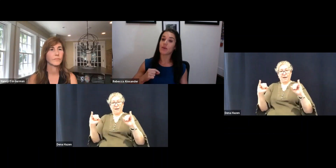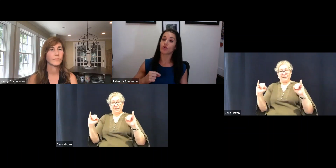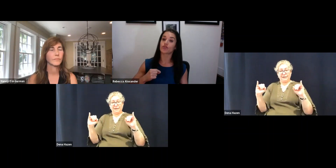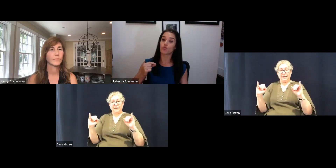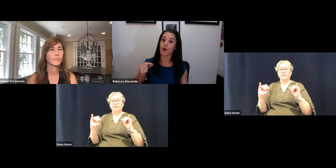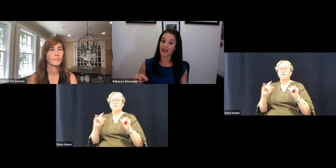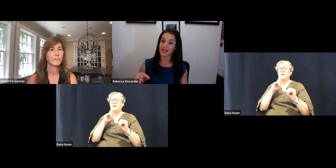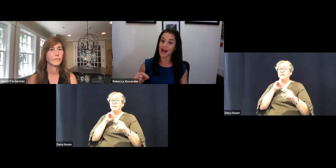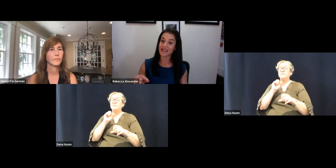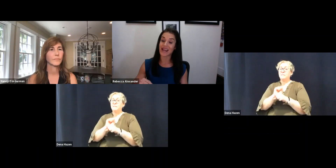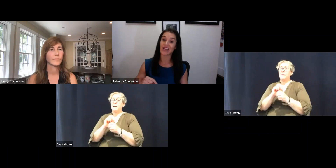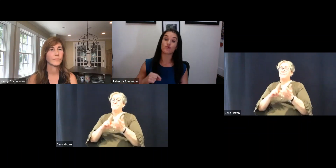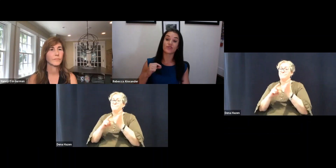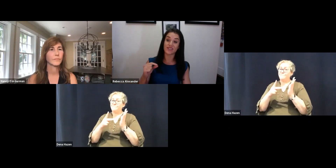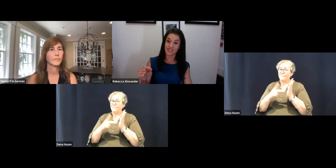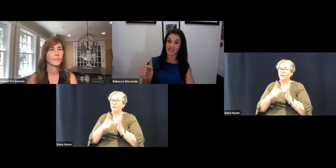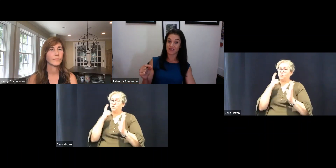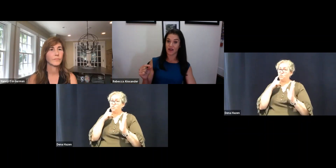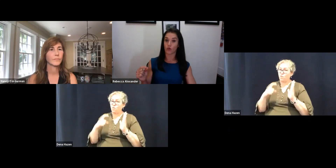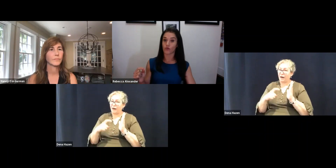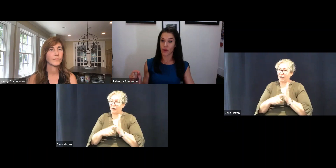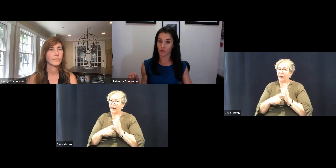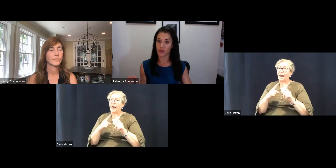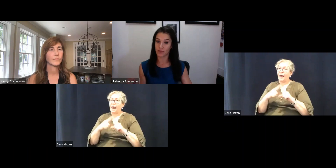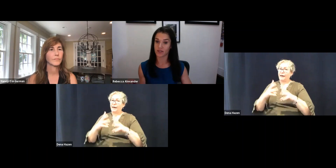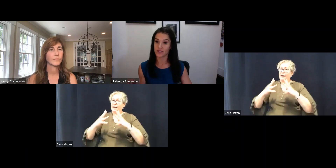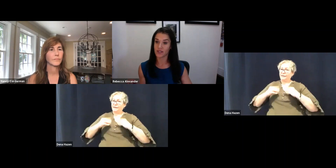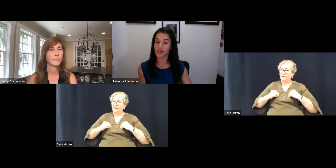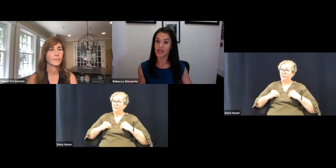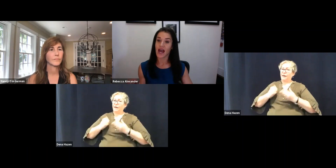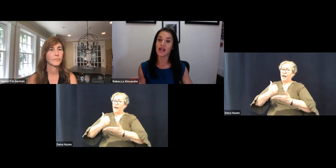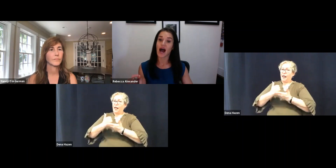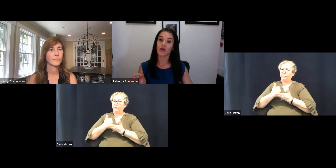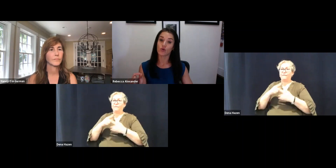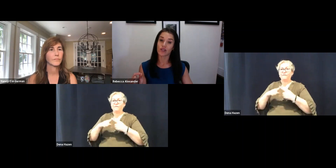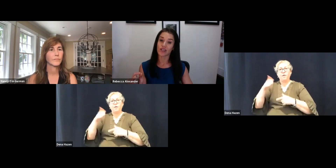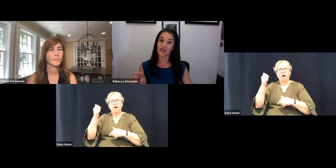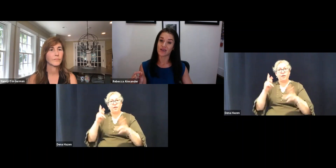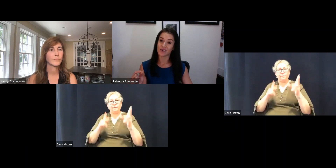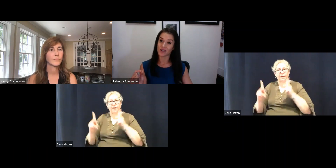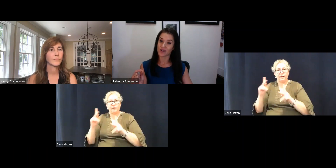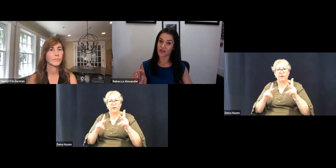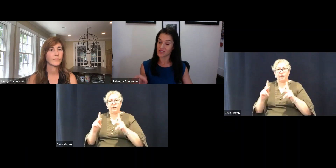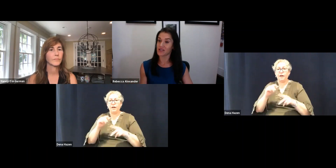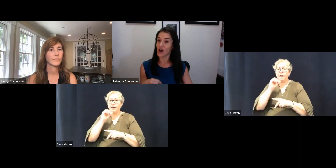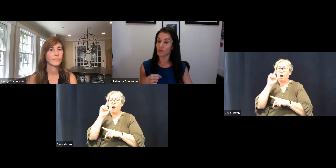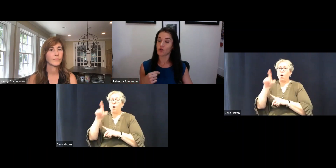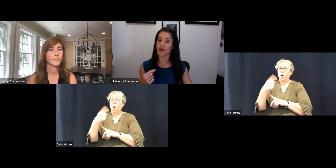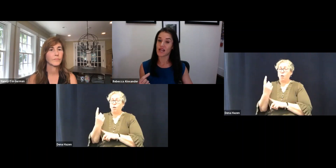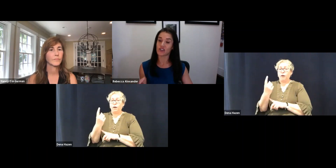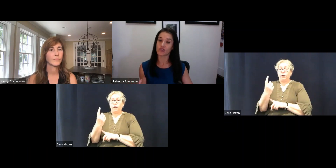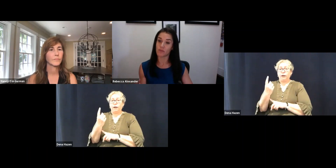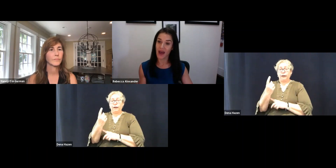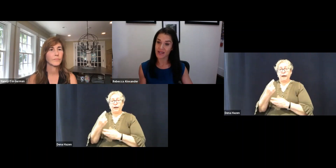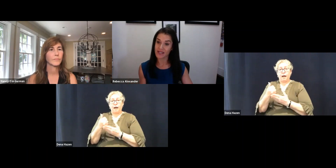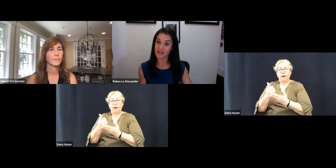able to recognize and receive help from other people. And not only does it help you maintain your independence,